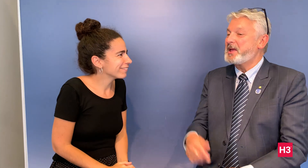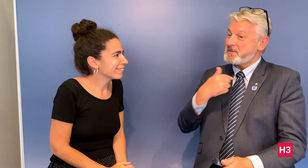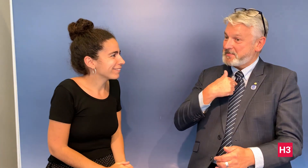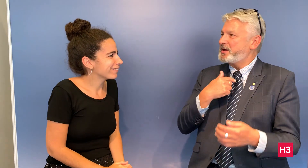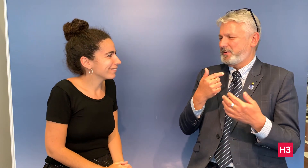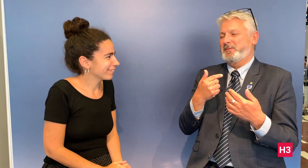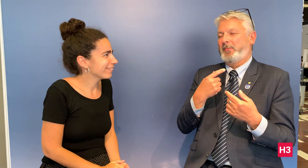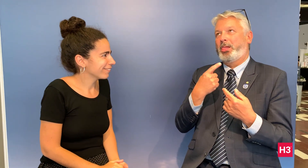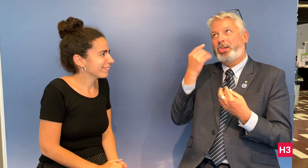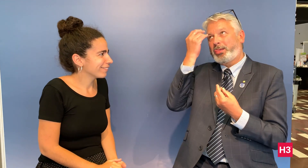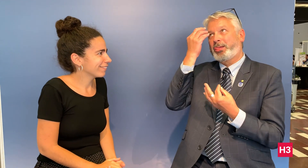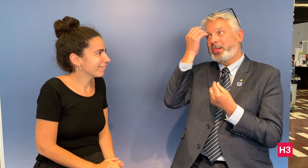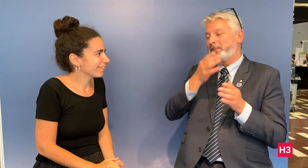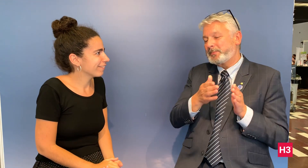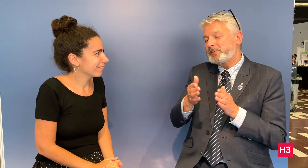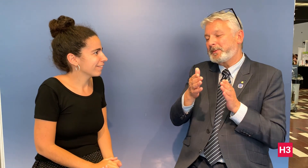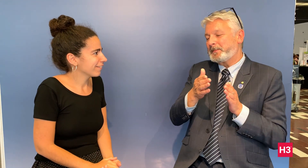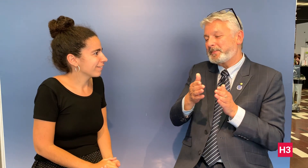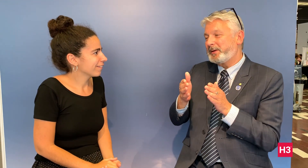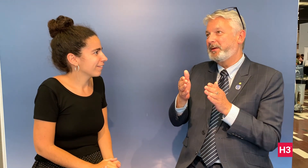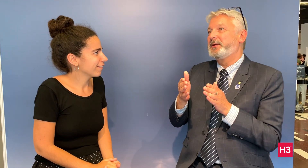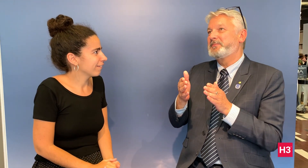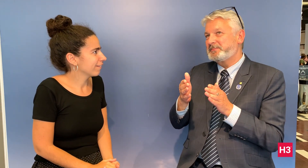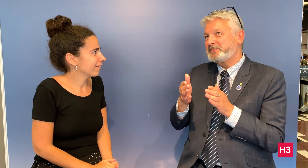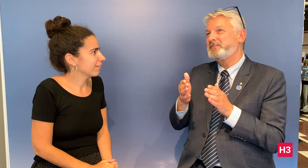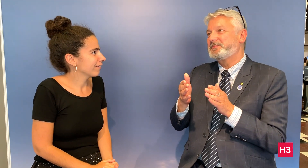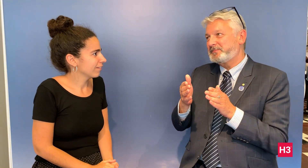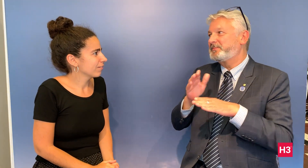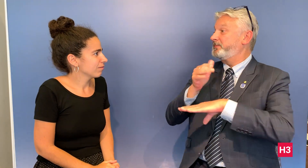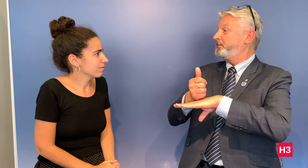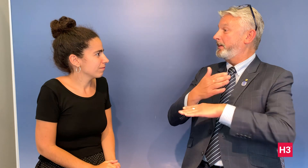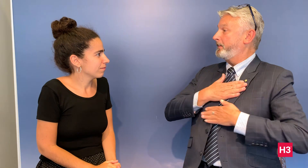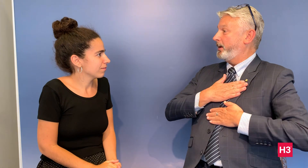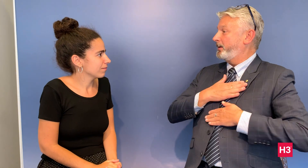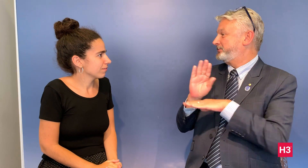I have considered and been planning to launch my own business.